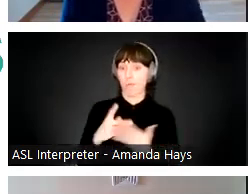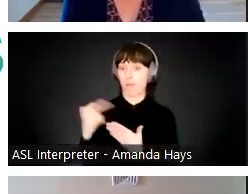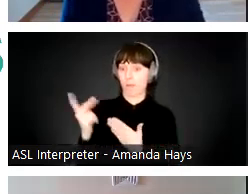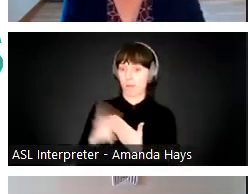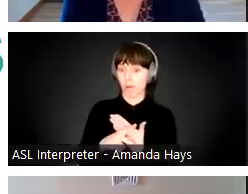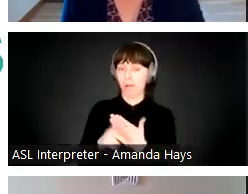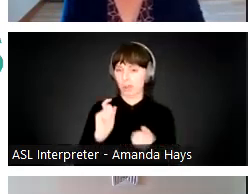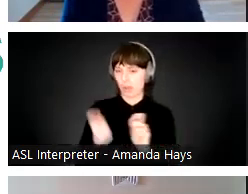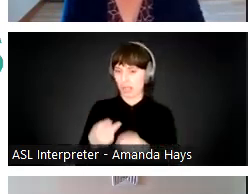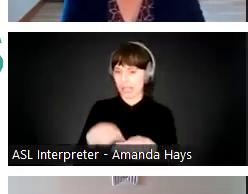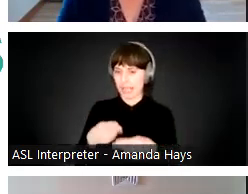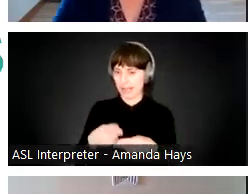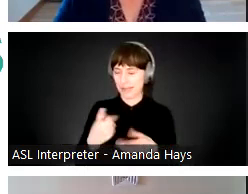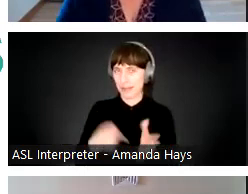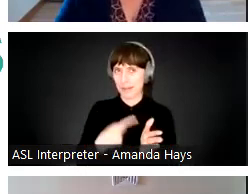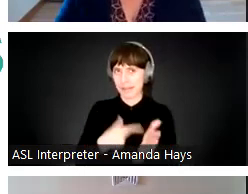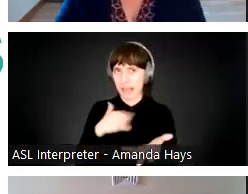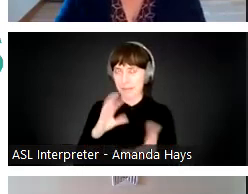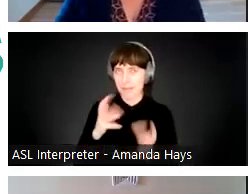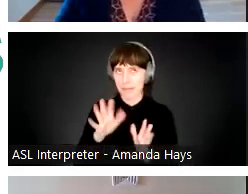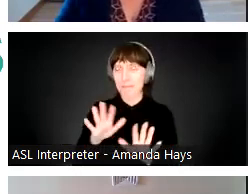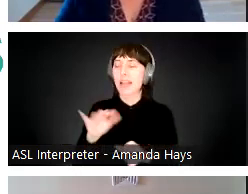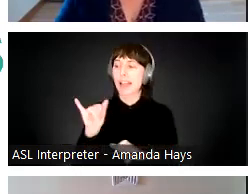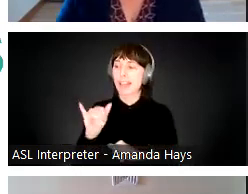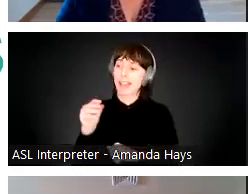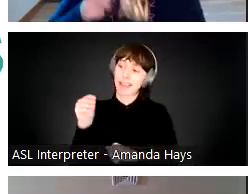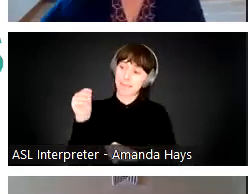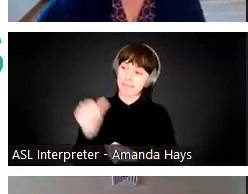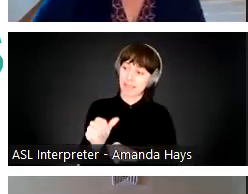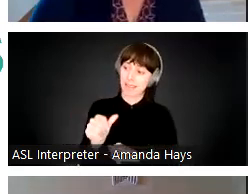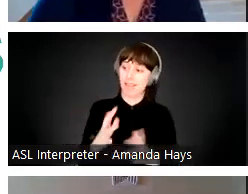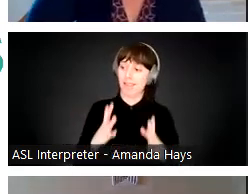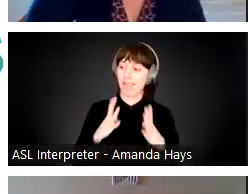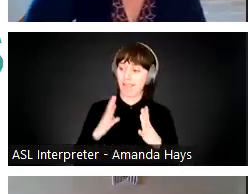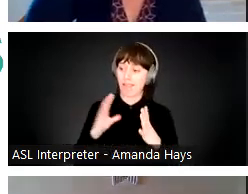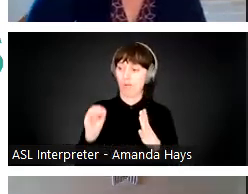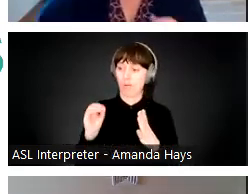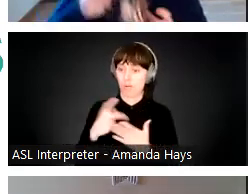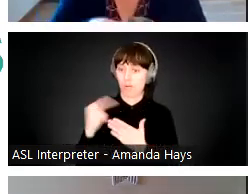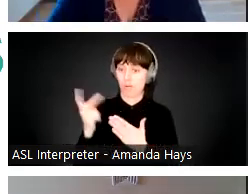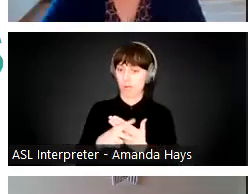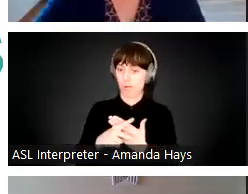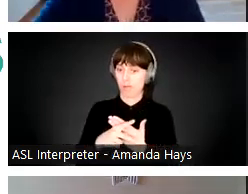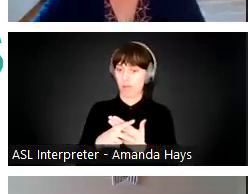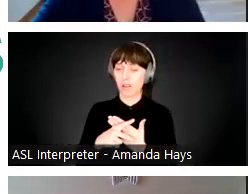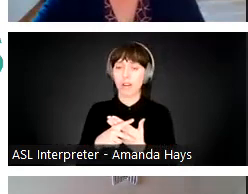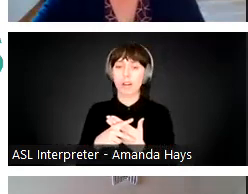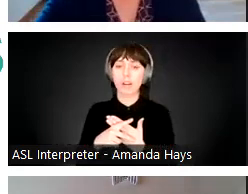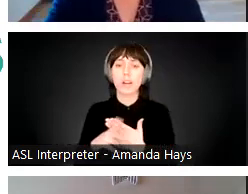name so it throws me off a little bit- but the Paid Leave Oregon Program is